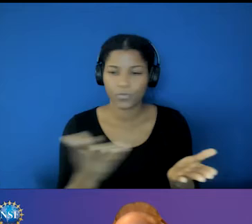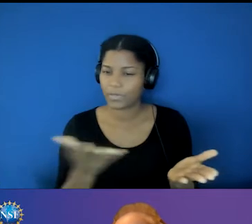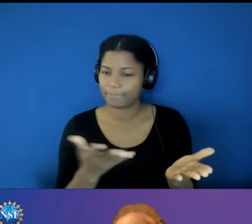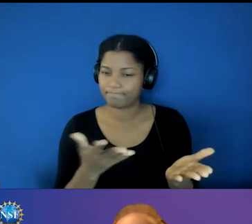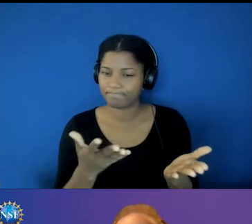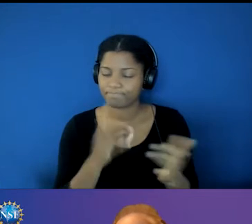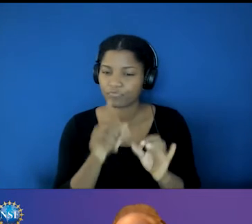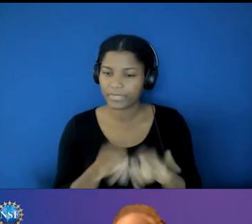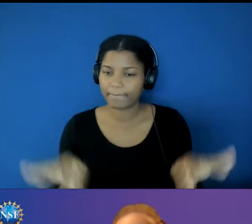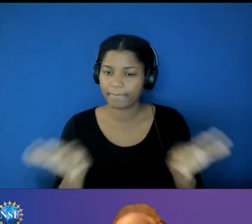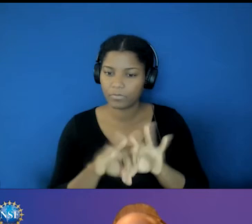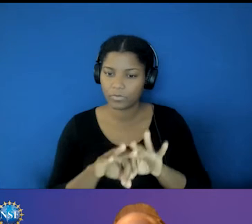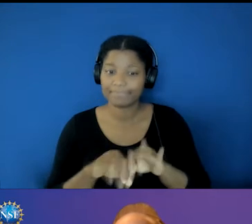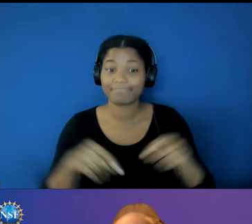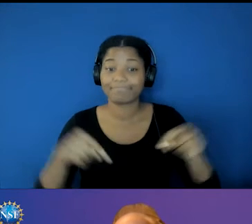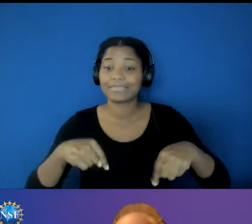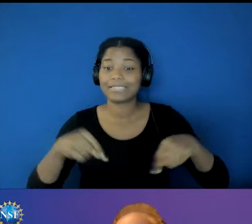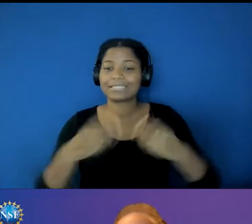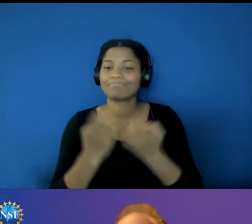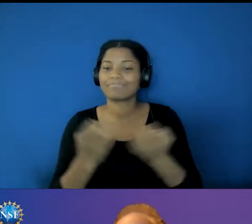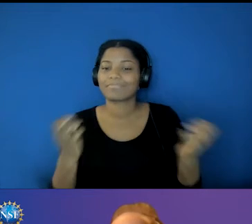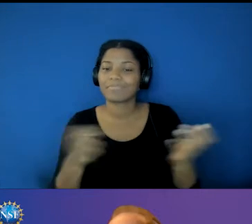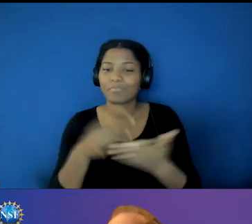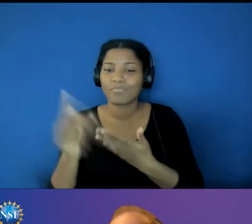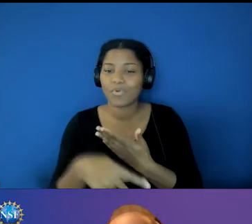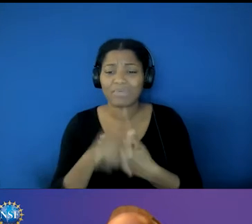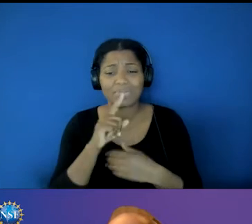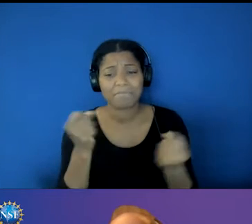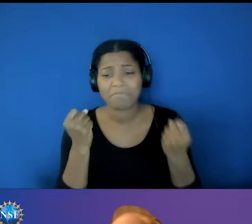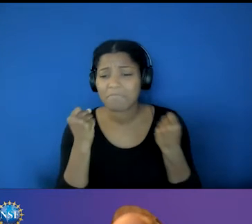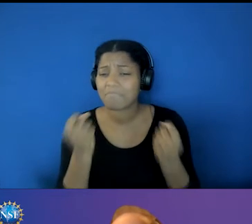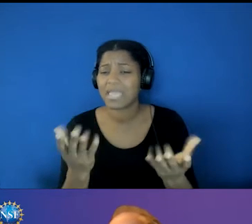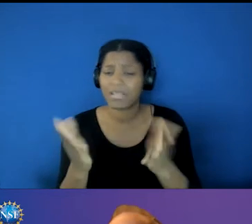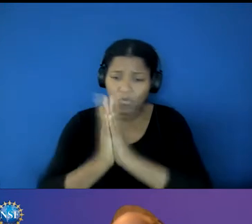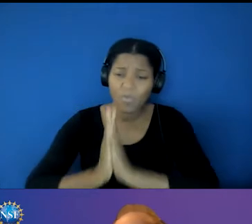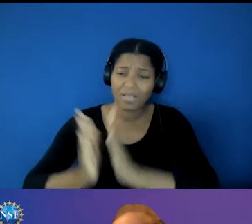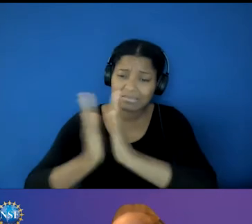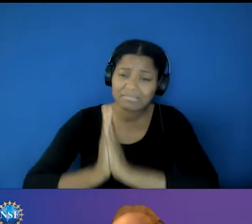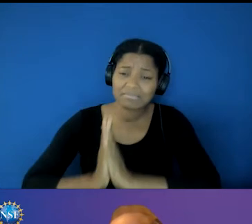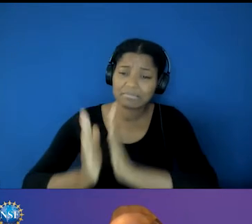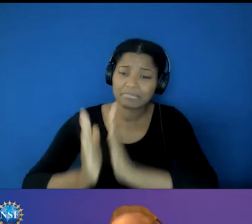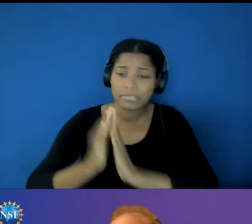This is an instrumentation program, and we get many requests, for example, for 400 megahertz NMRs,